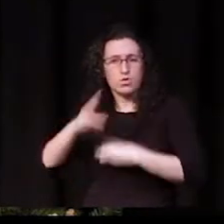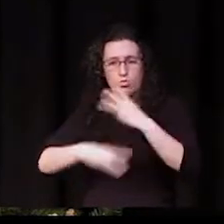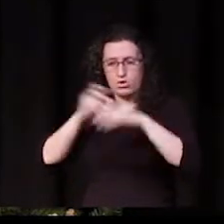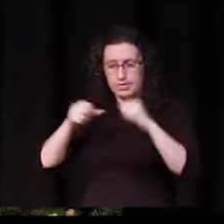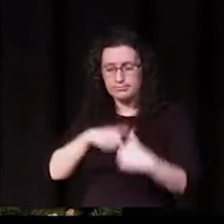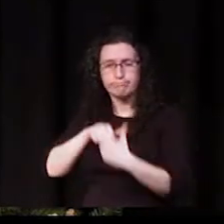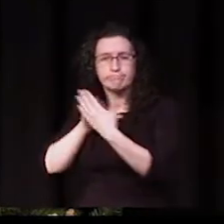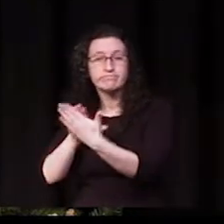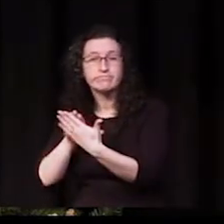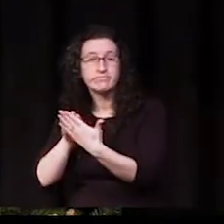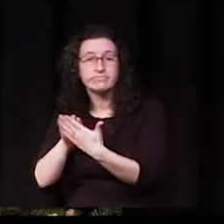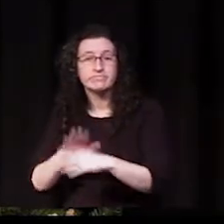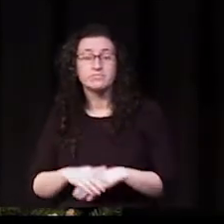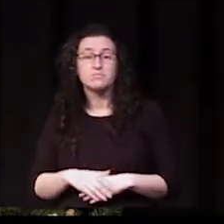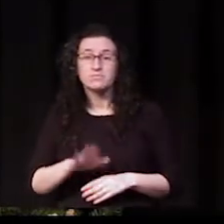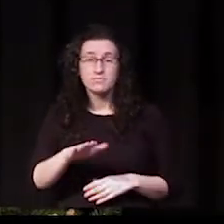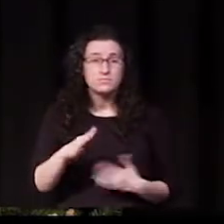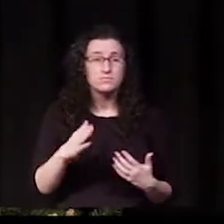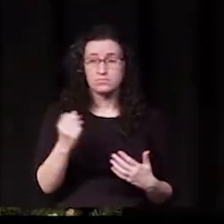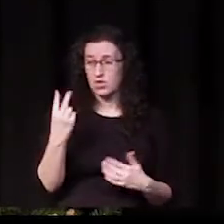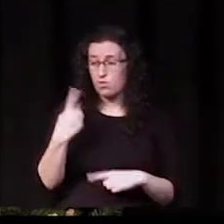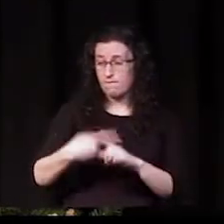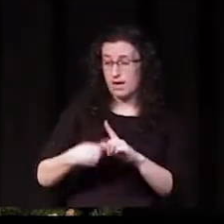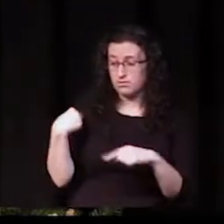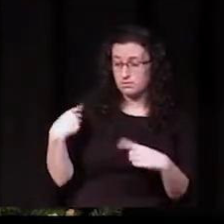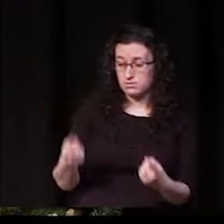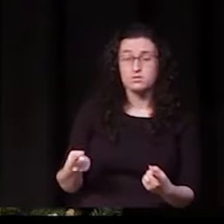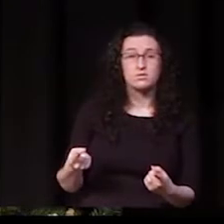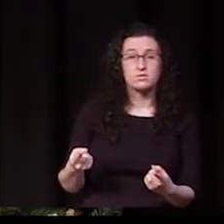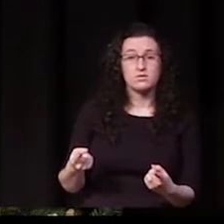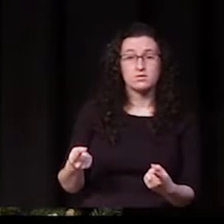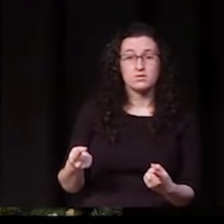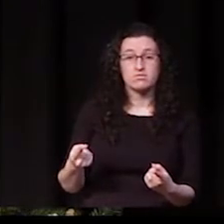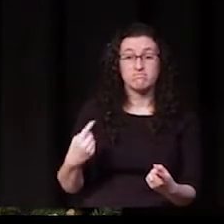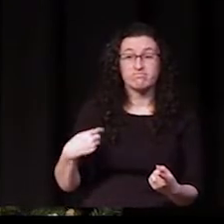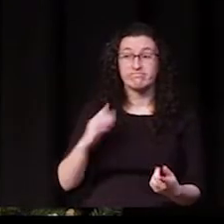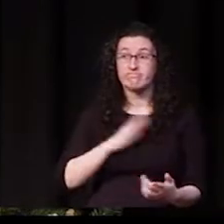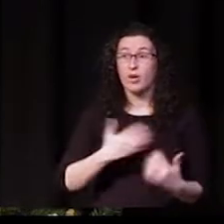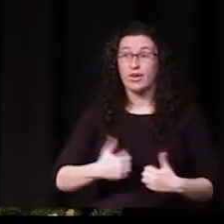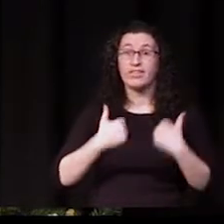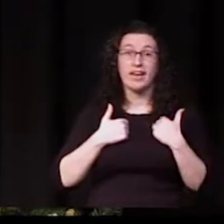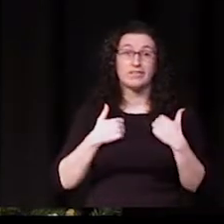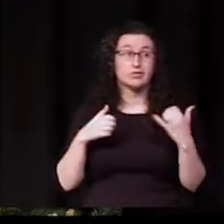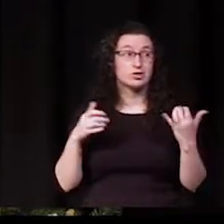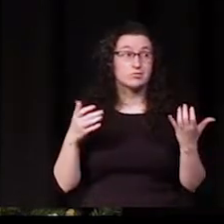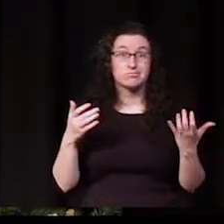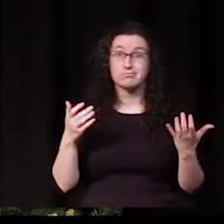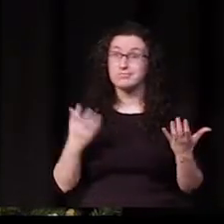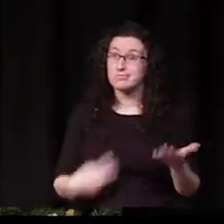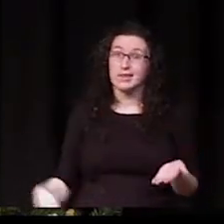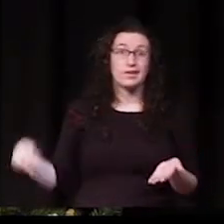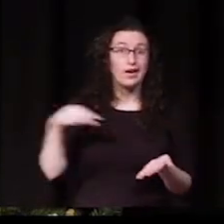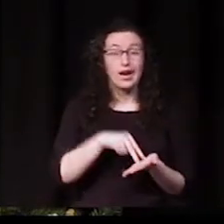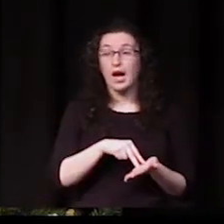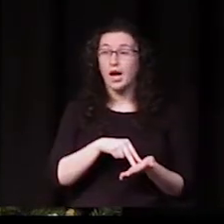Over the last 12 months, we've all done our days. We get out of bed, most of us put our pants on one leg